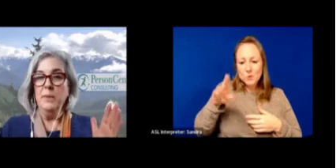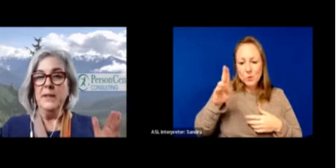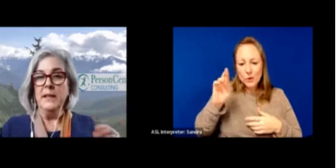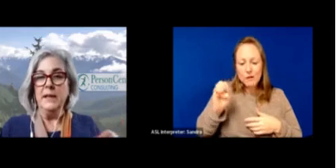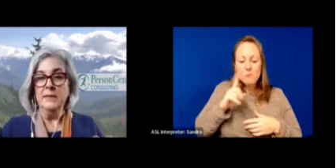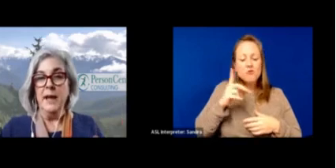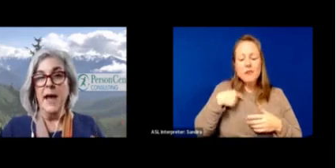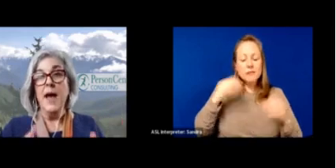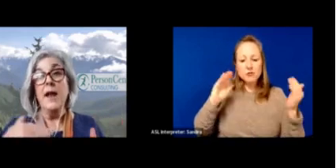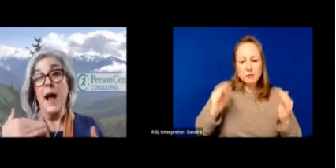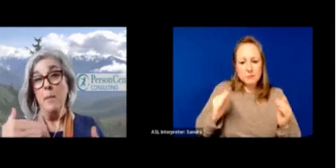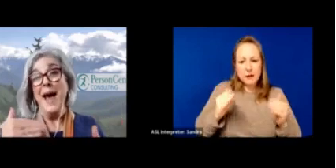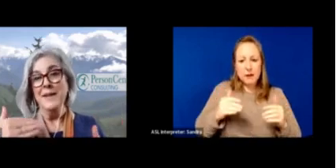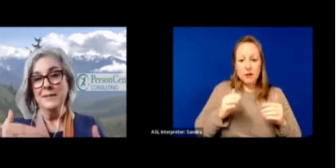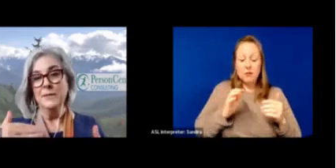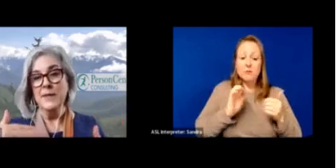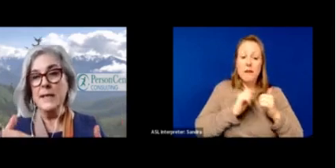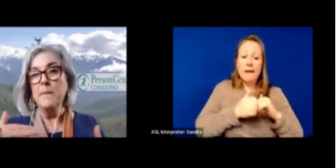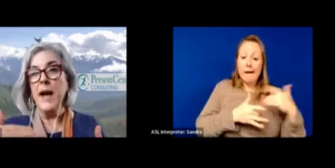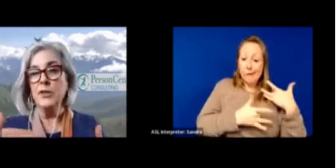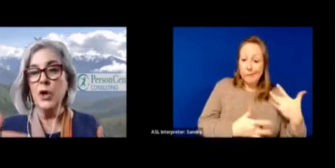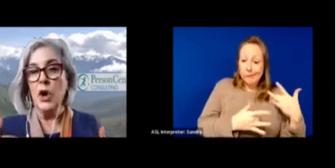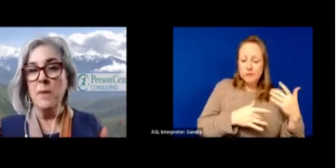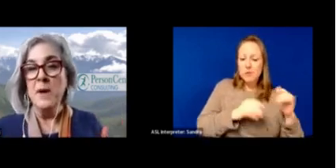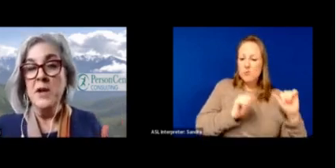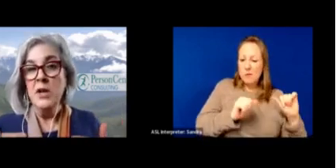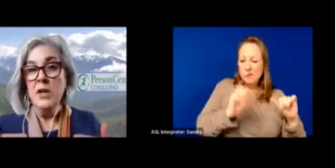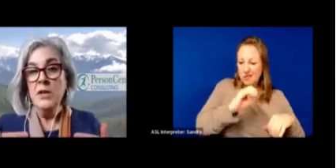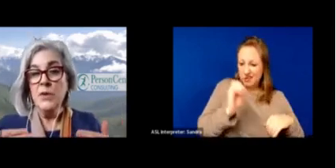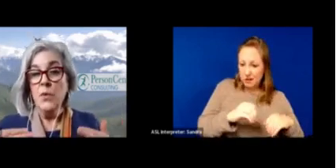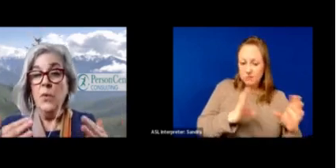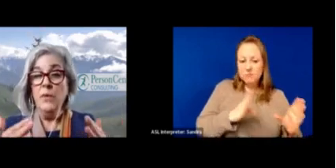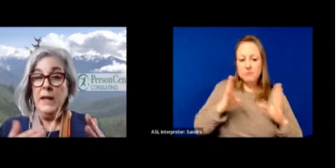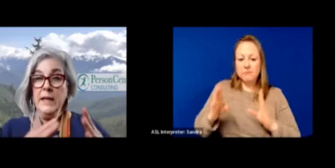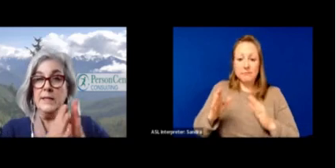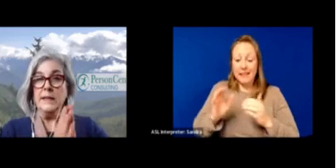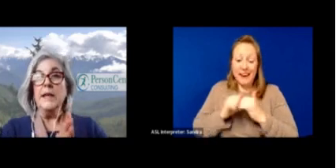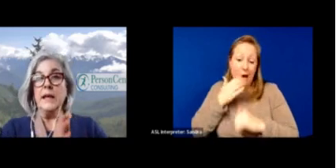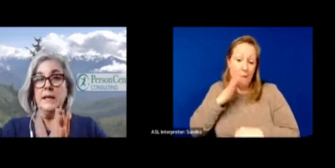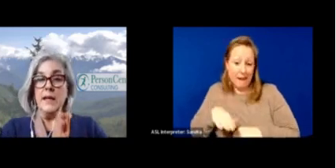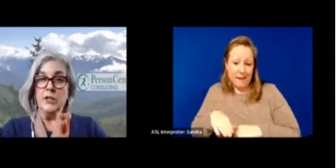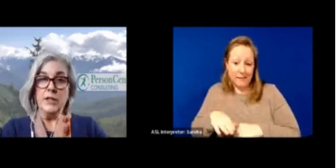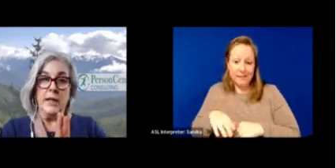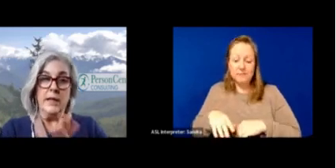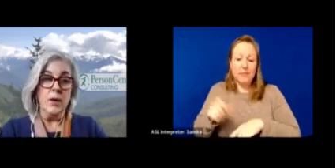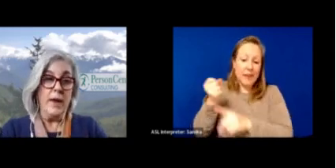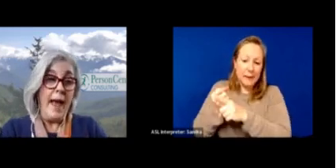probability, and how bad, what's the impact of the harm. So we really need to think intentionally. And I think what